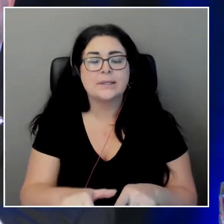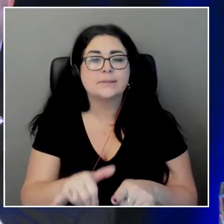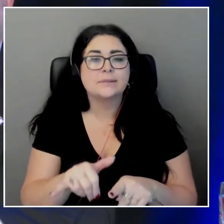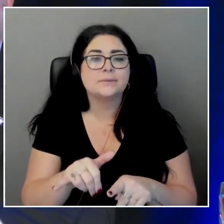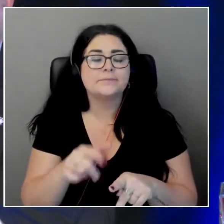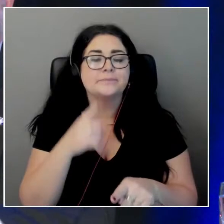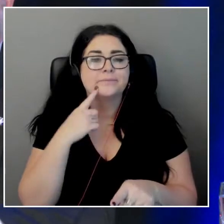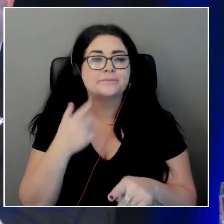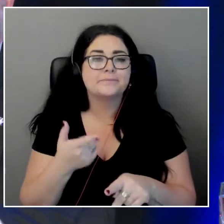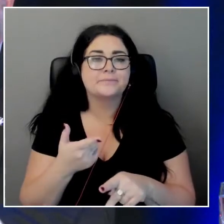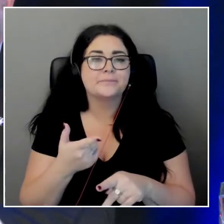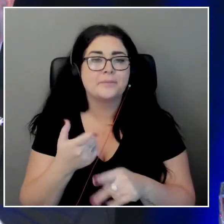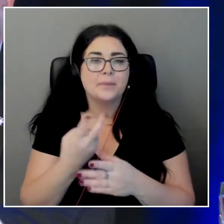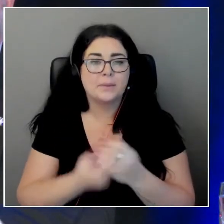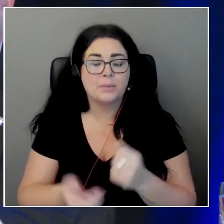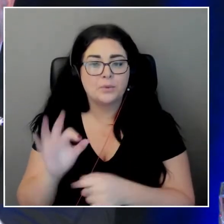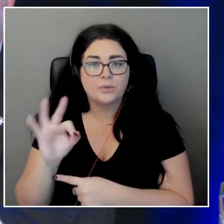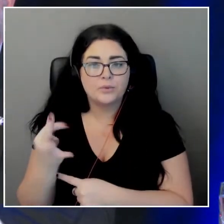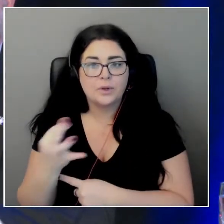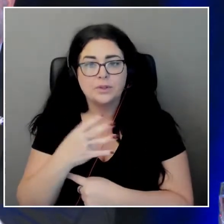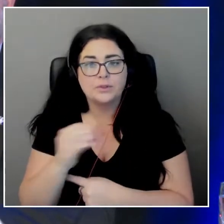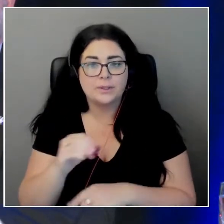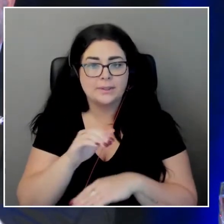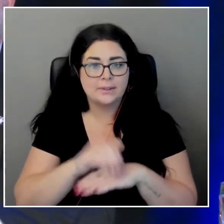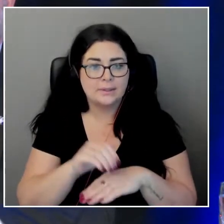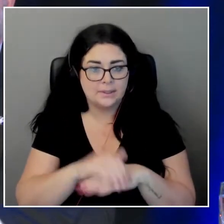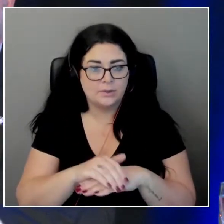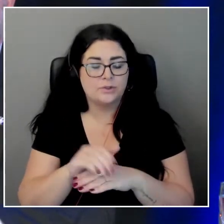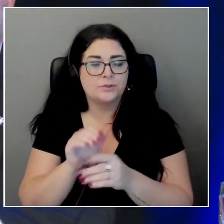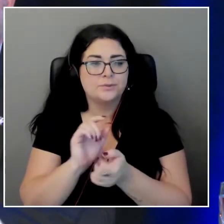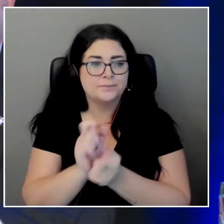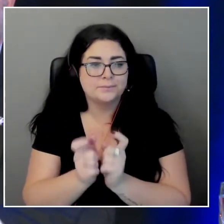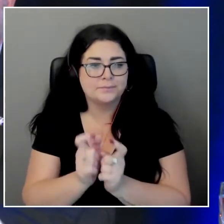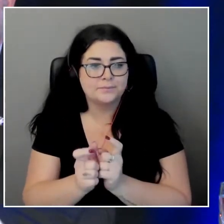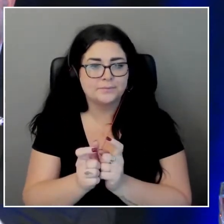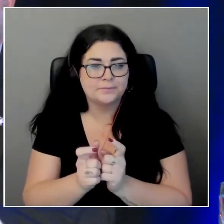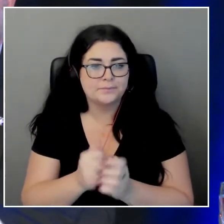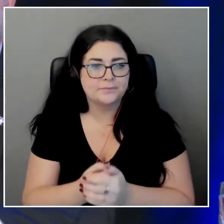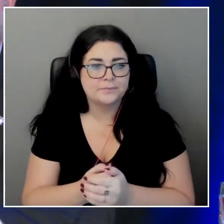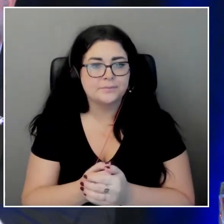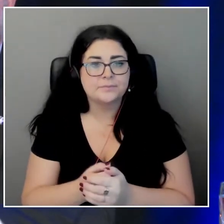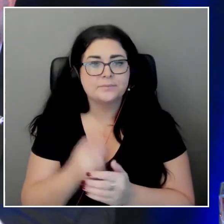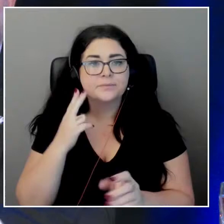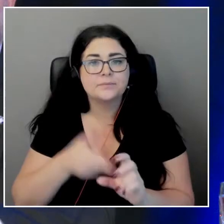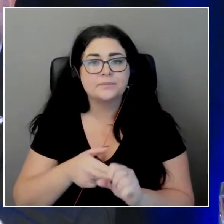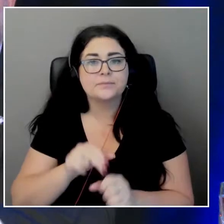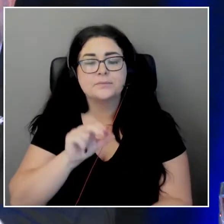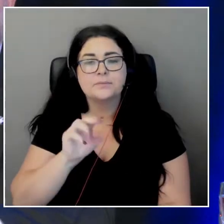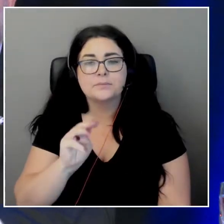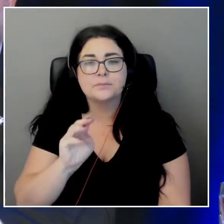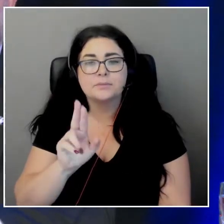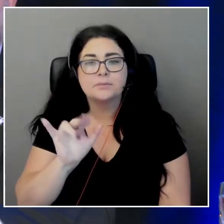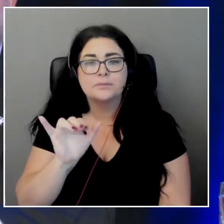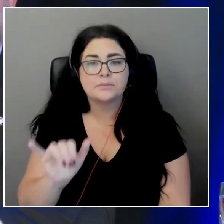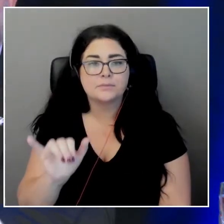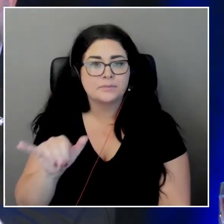in both French and English. Joining me today are Murry Hupman, President and CEO,